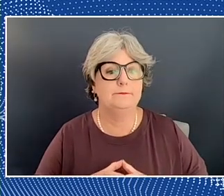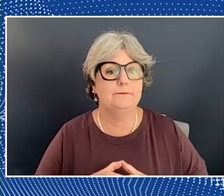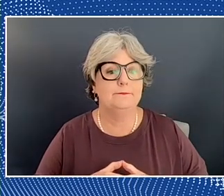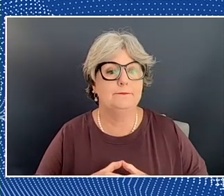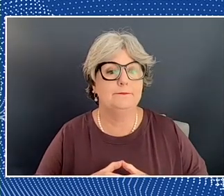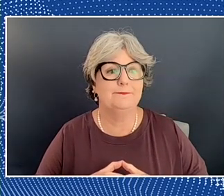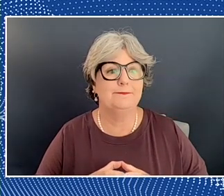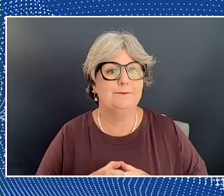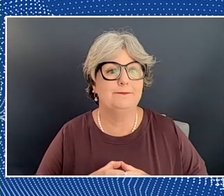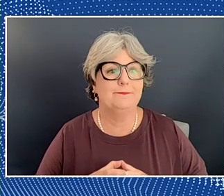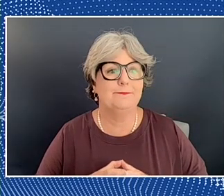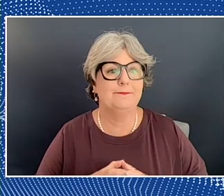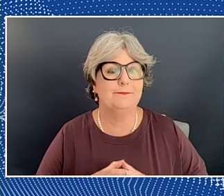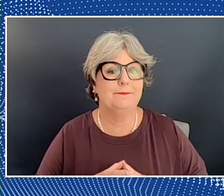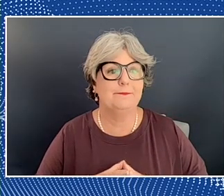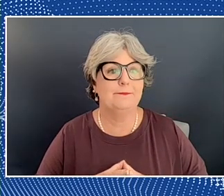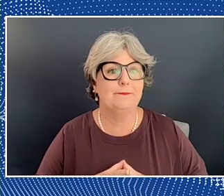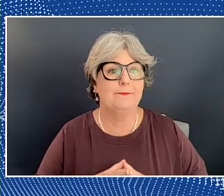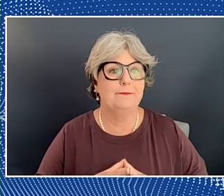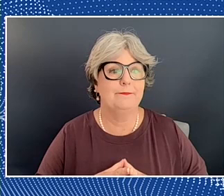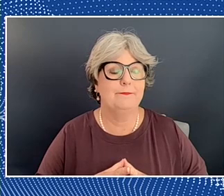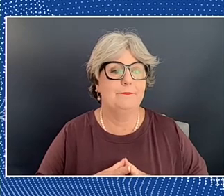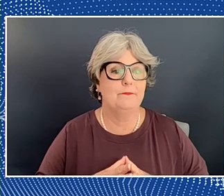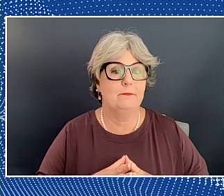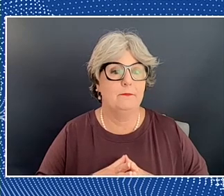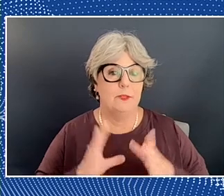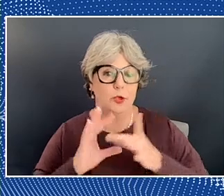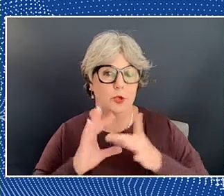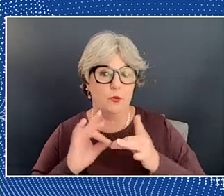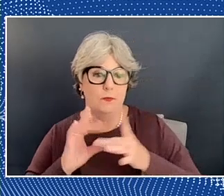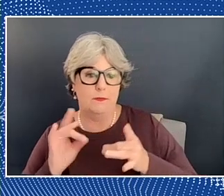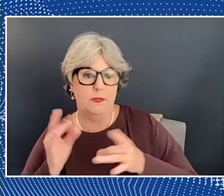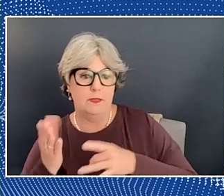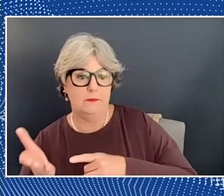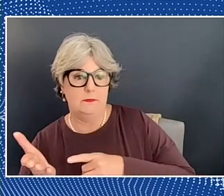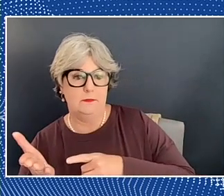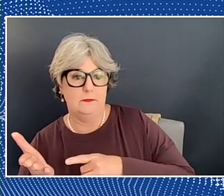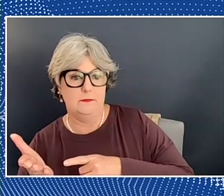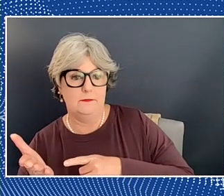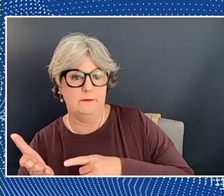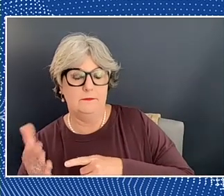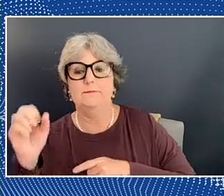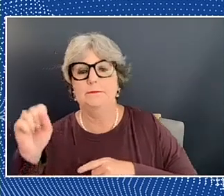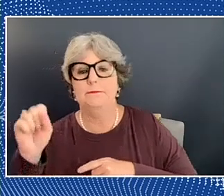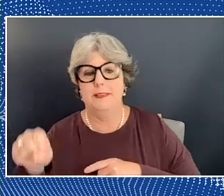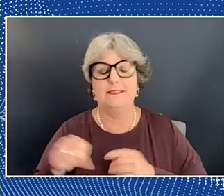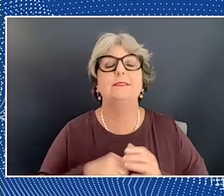Is that the end of your public commentary, Lisa? Yes, it is. Alright, thank you. Appreciate it.